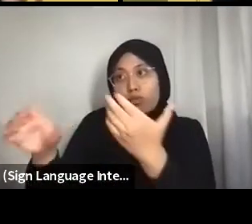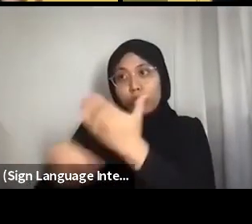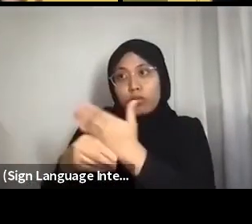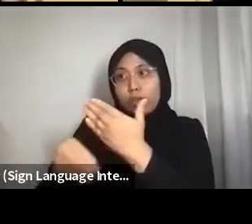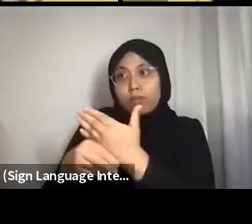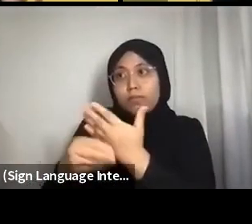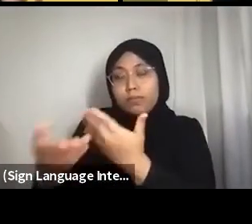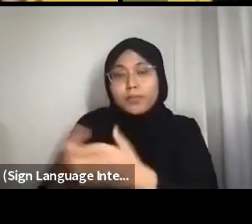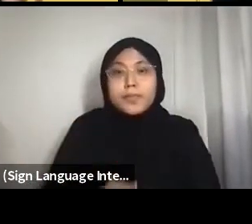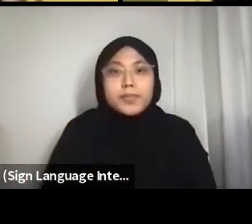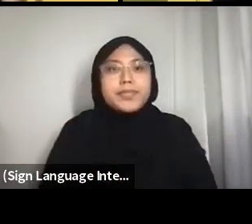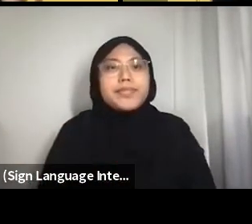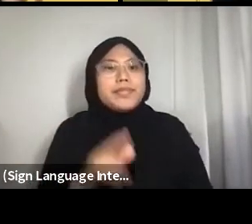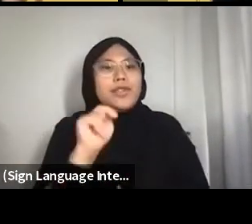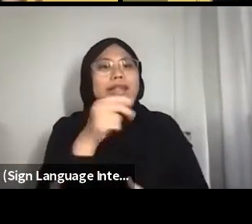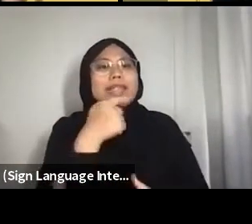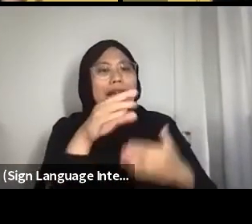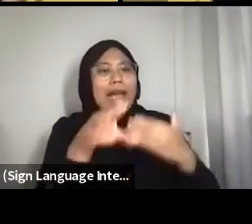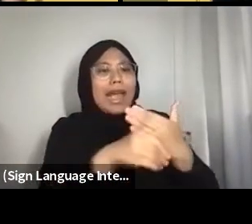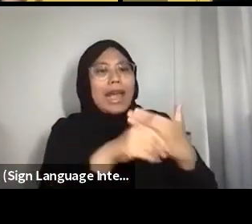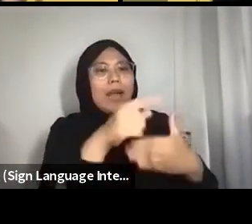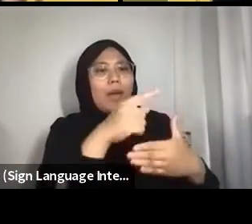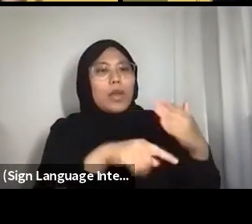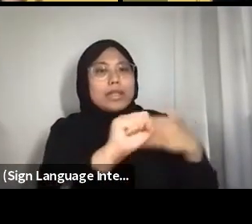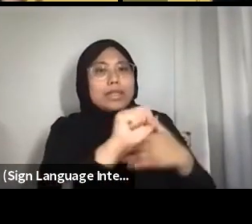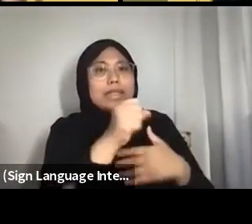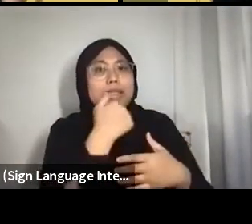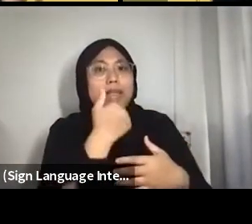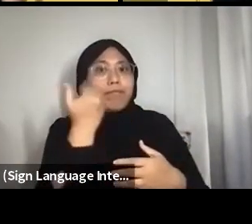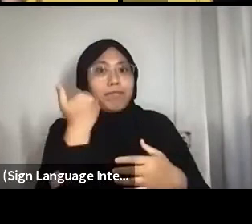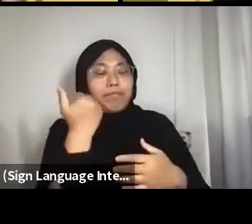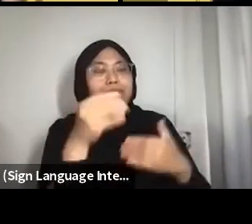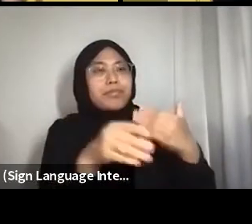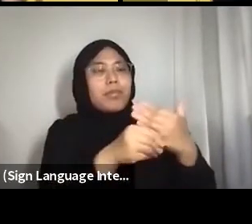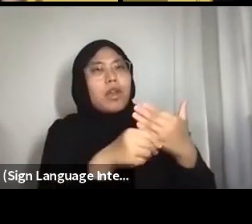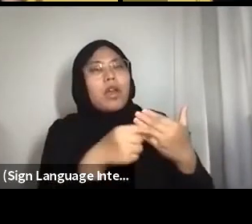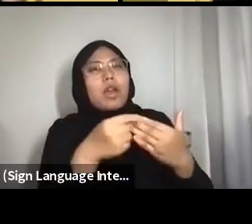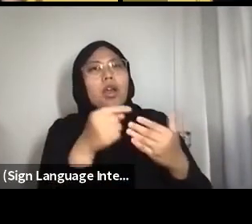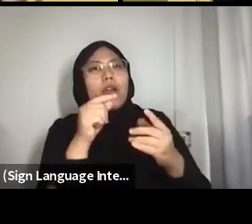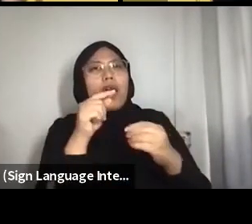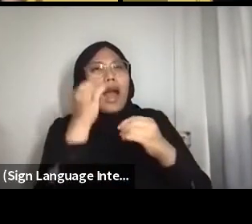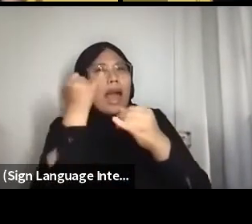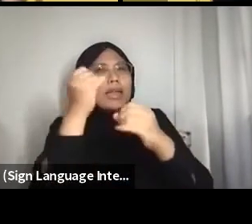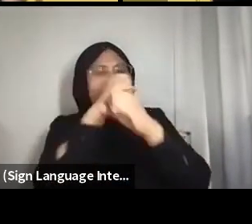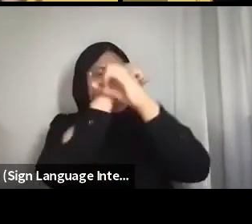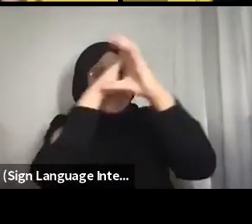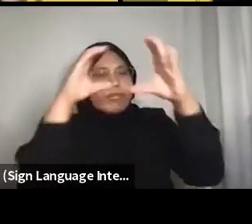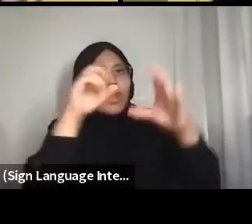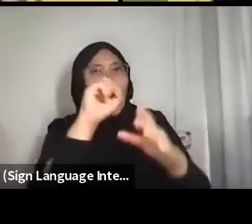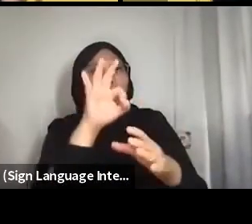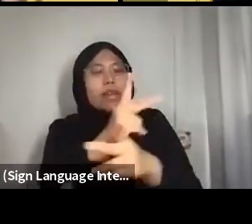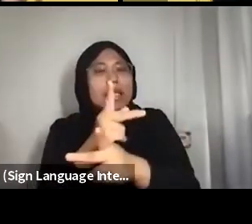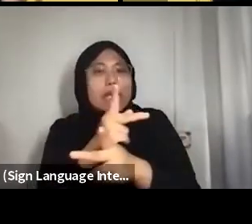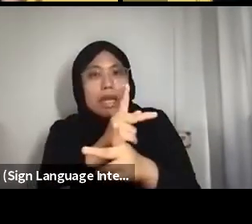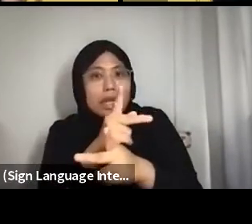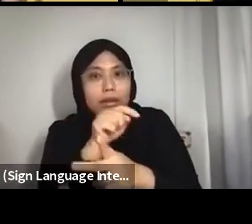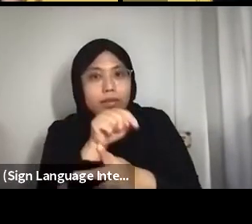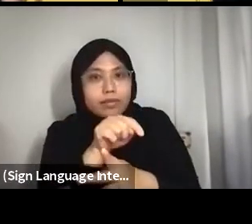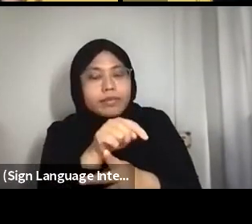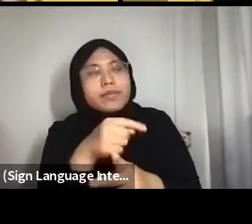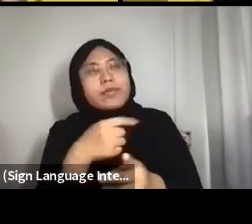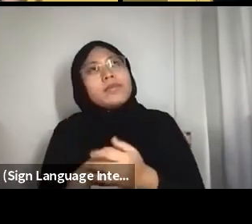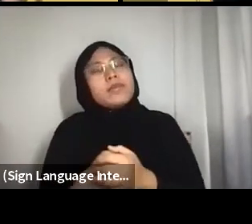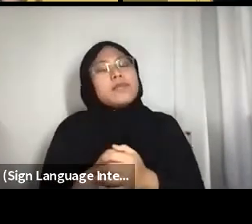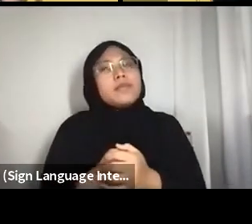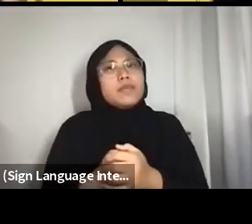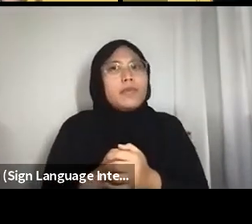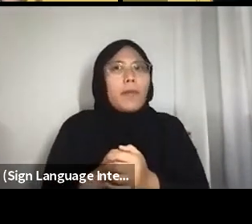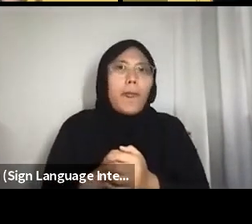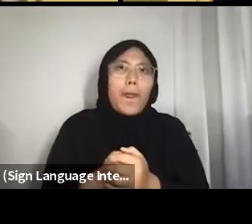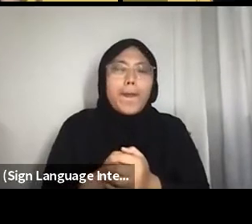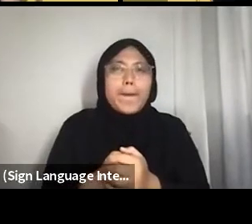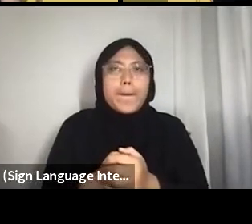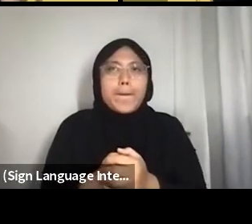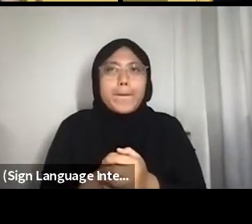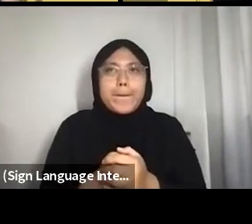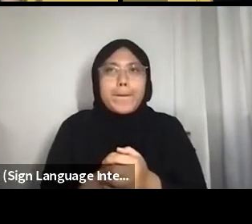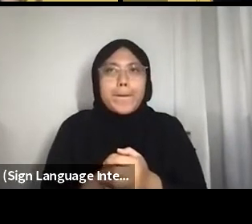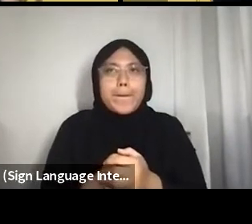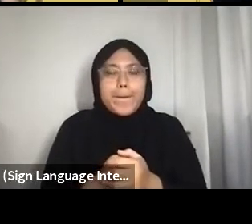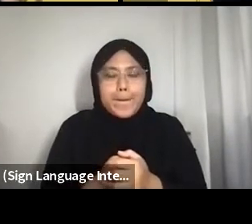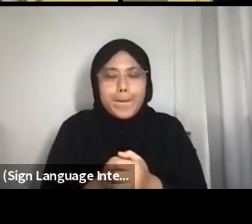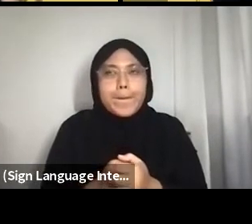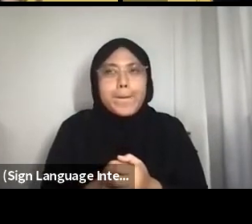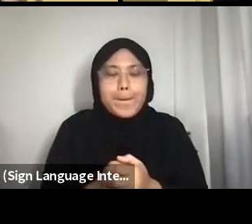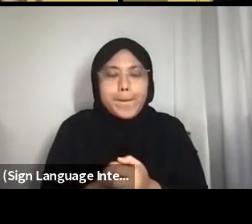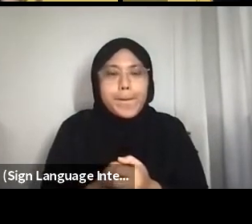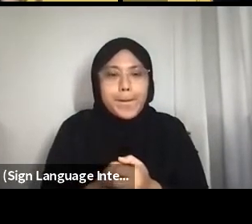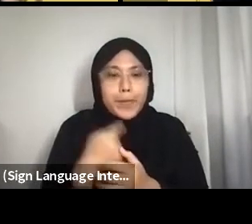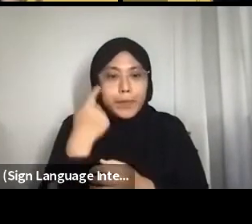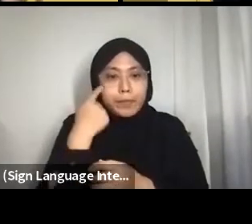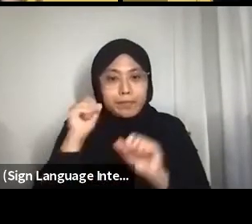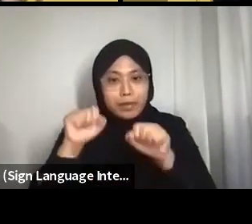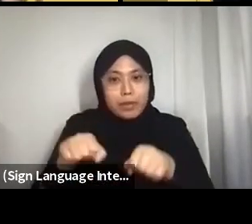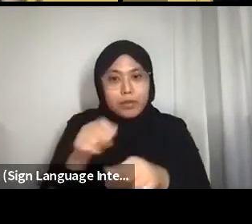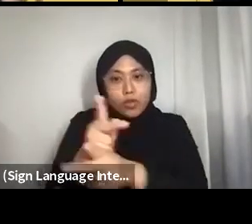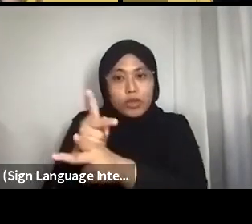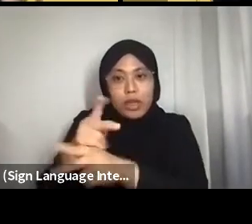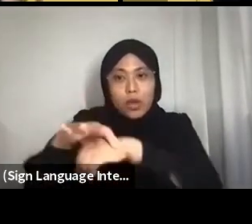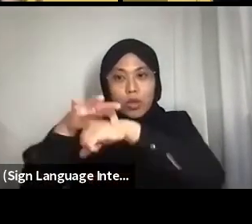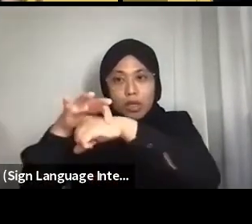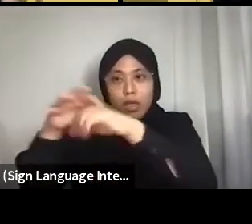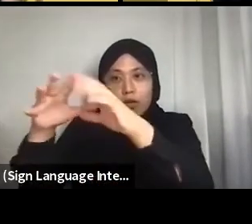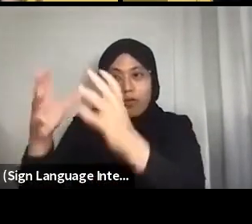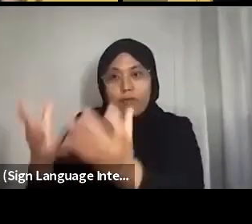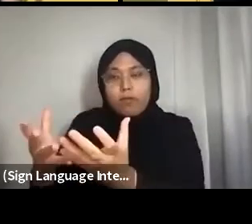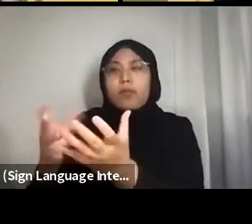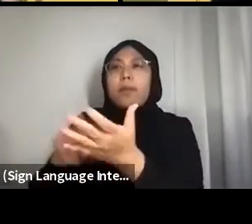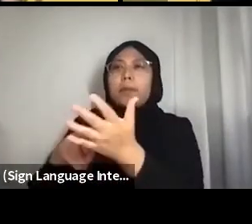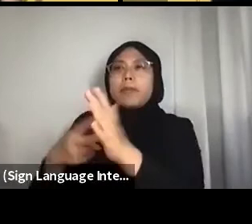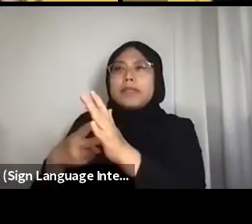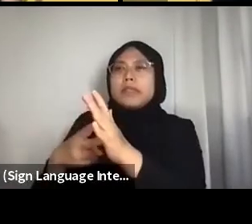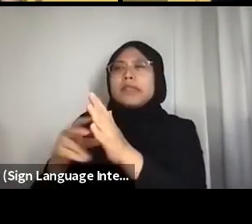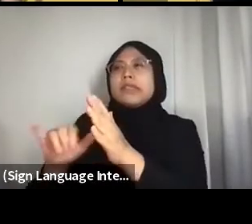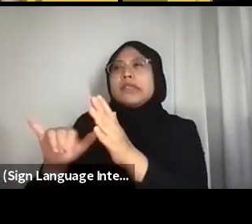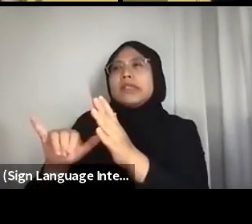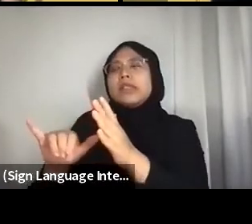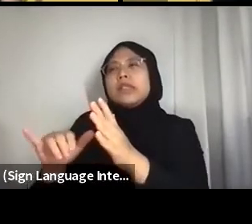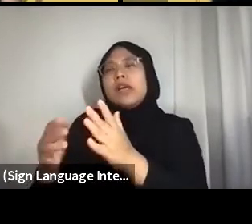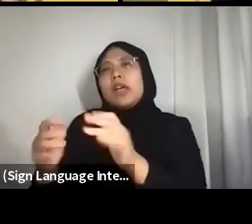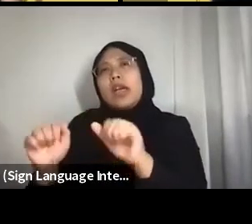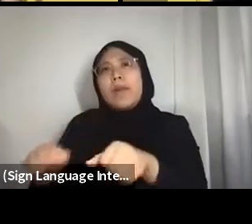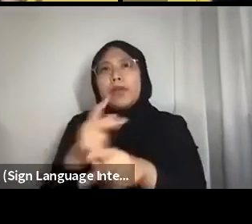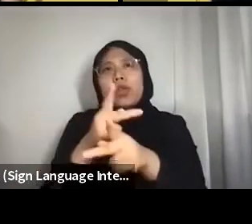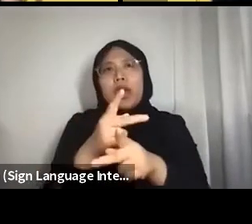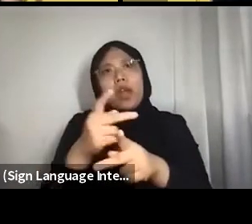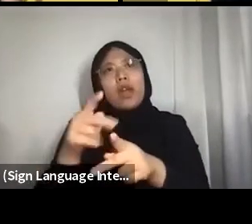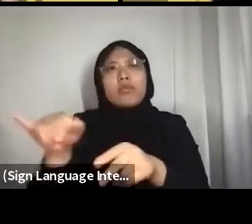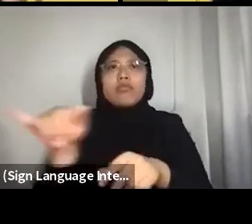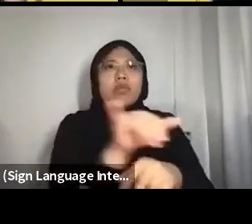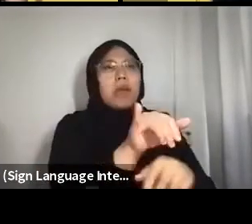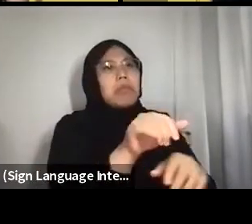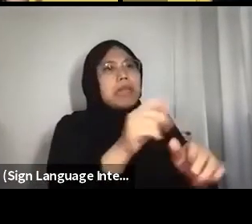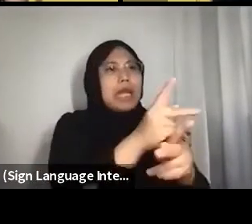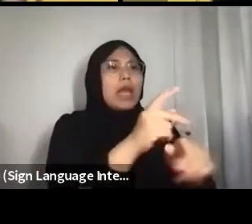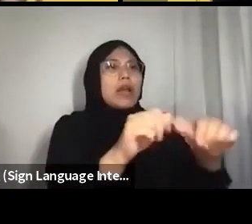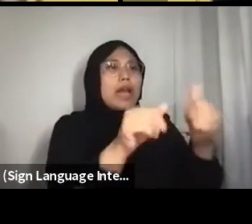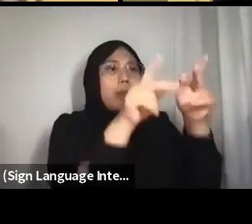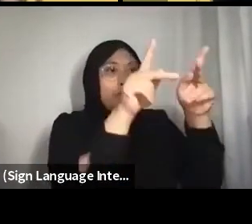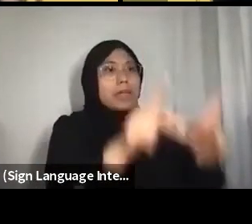Adding on to Serina’s point, I guess the notion of care, right? To take care of the earth is also to take care of another person, and also taking care of yourself.